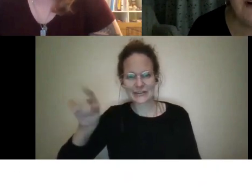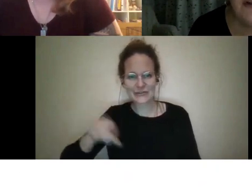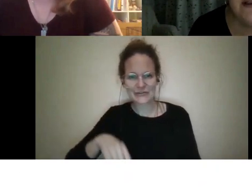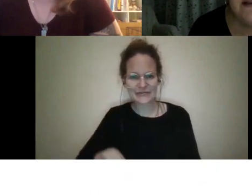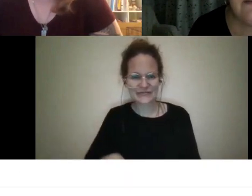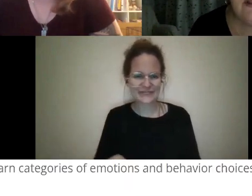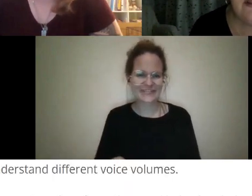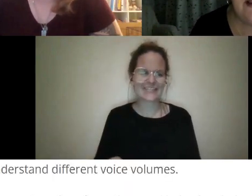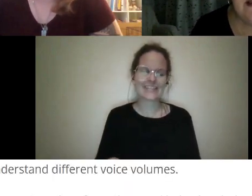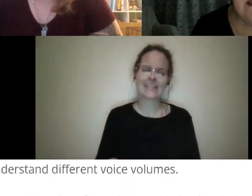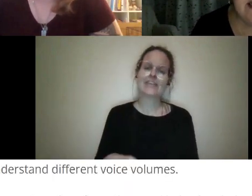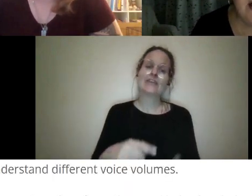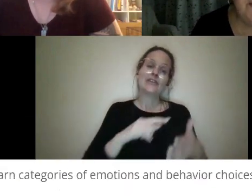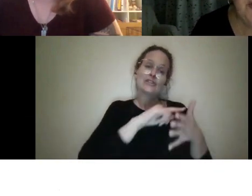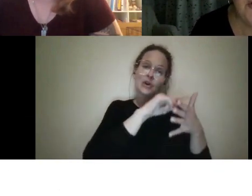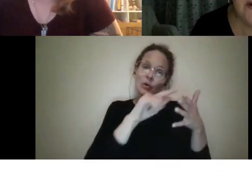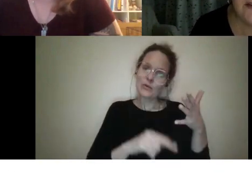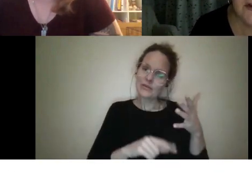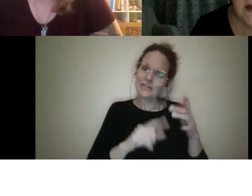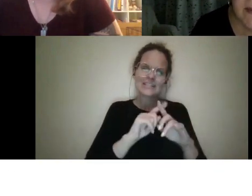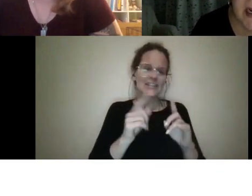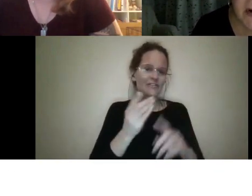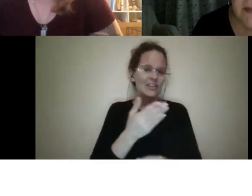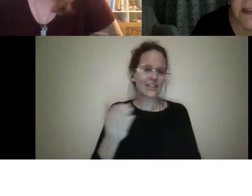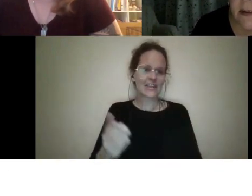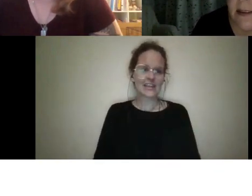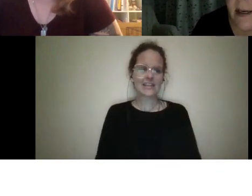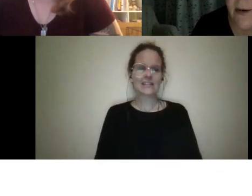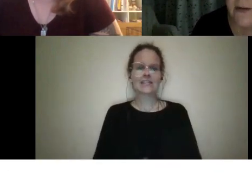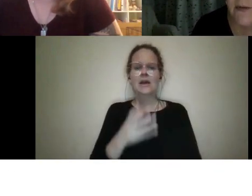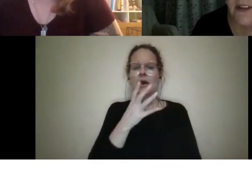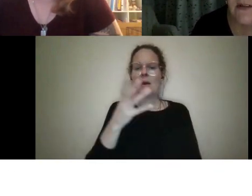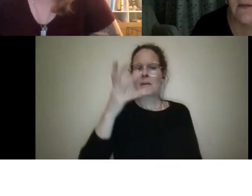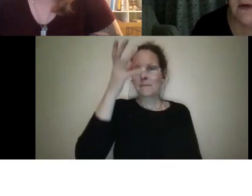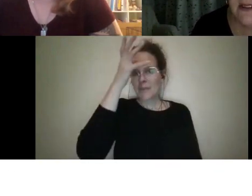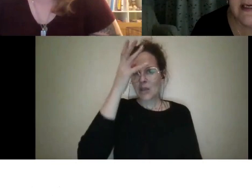So we have all these different things here. We also have parent facilitators, which is a